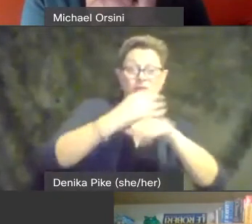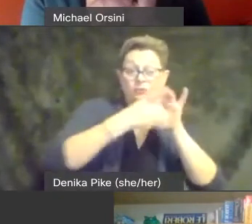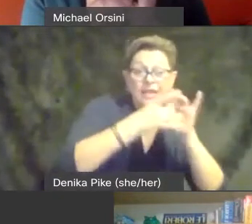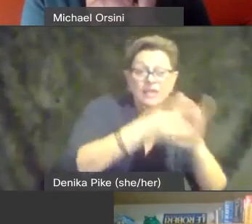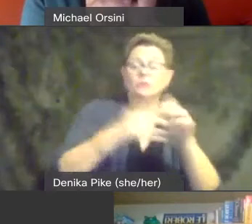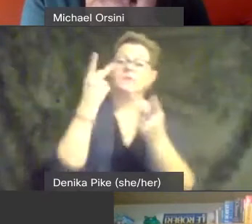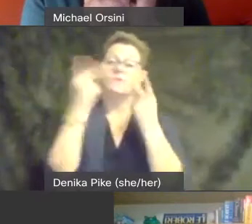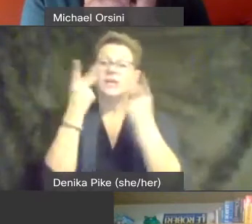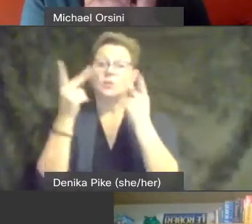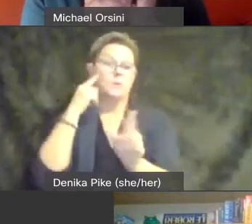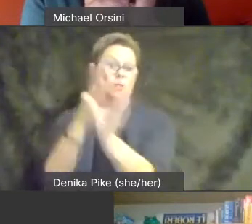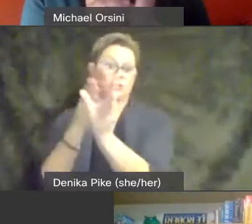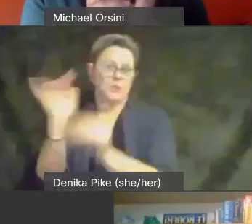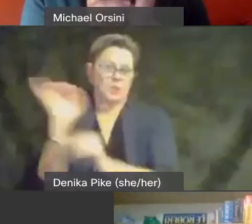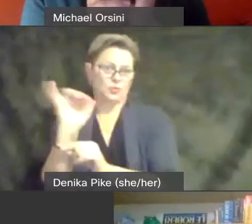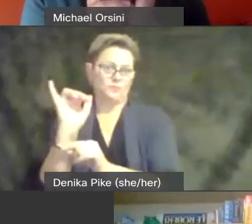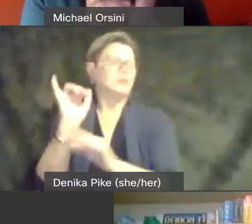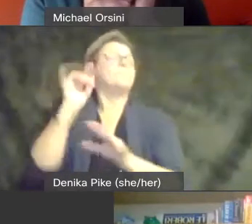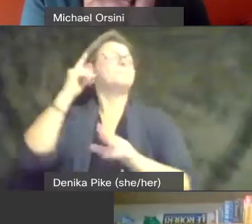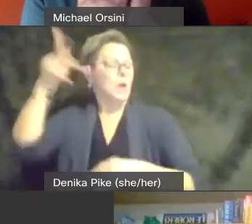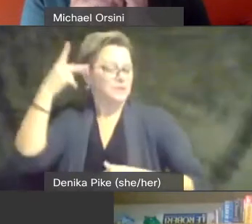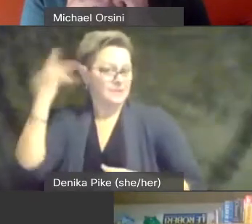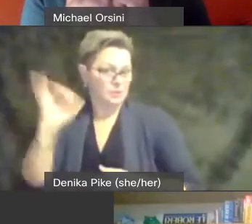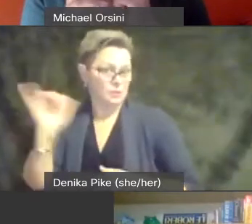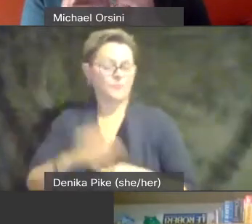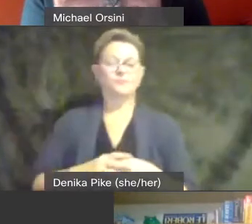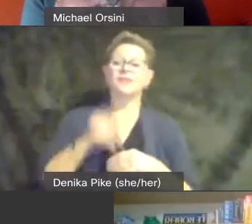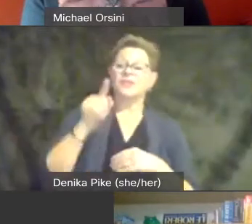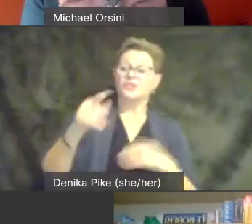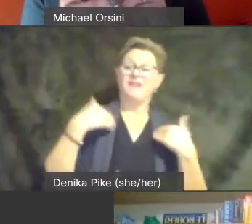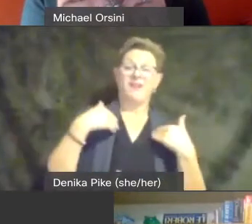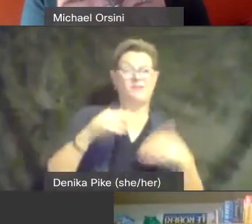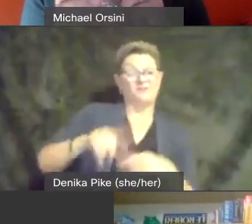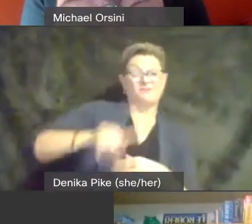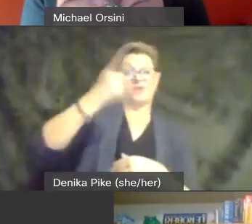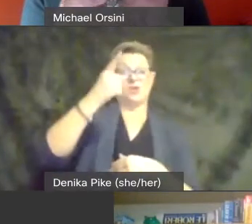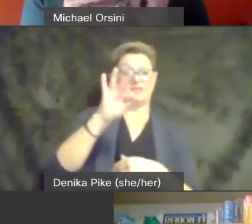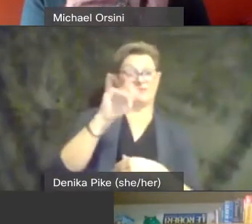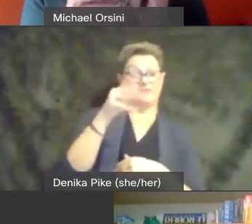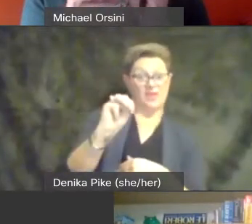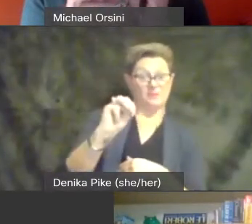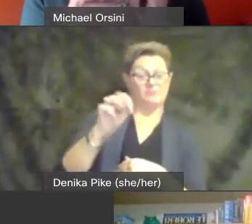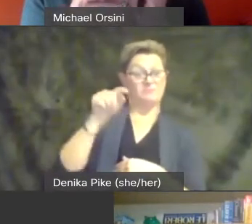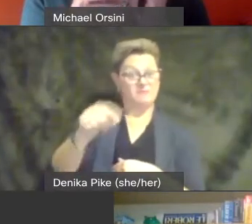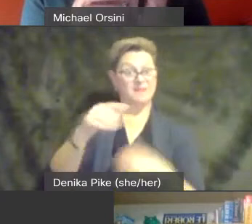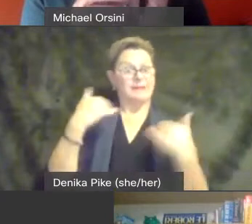In 2016, she co-wrote and produced her first narrative feature film Pili, which was nominated for a BAFTA in 2019.